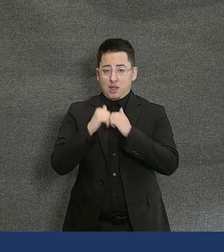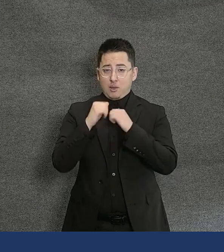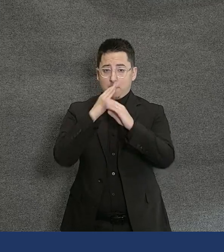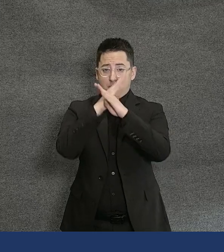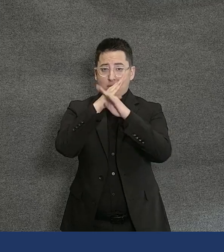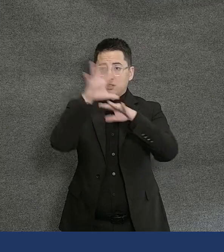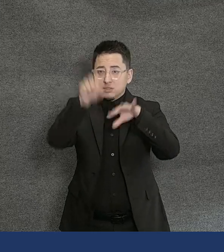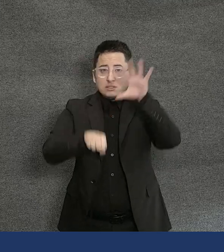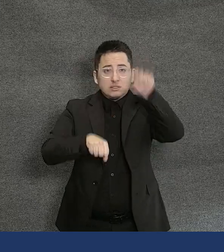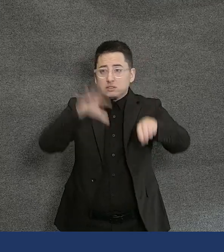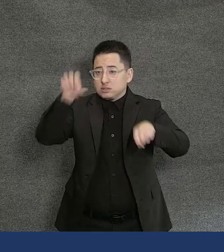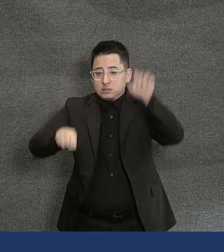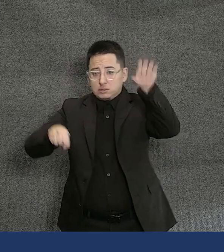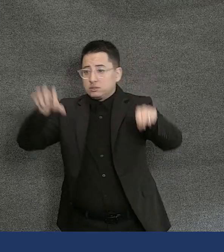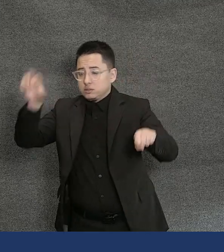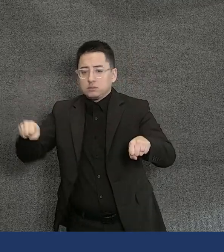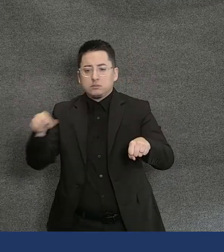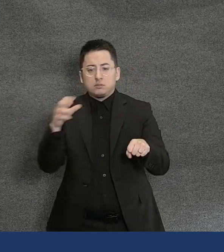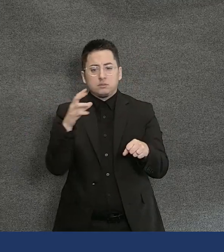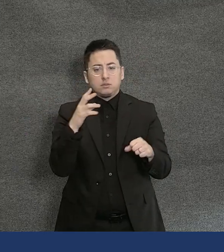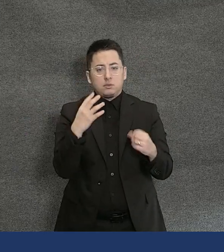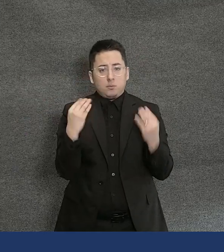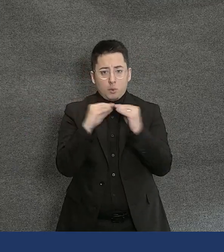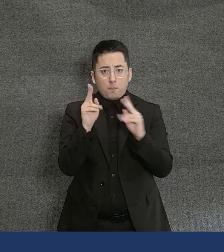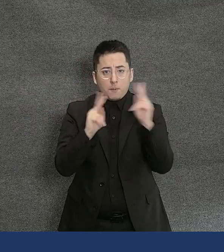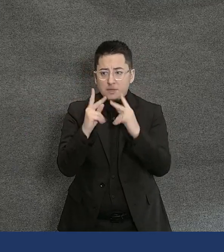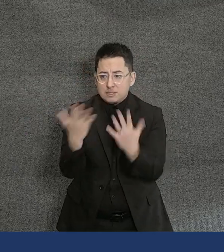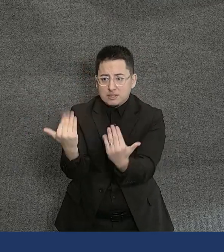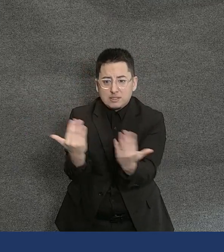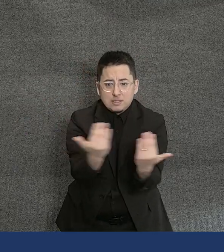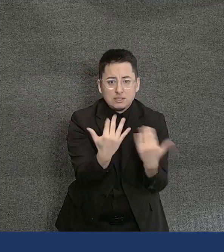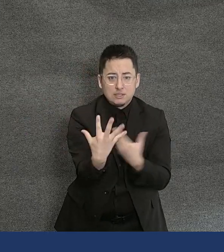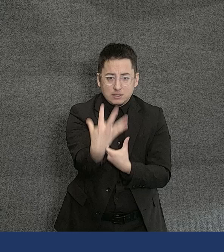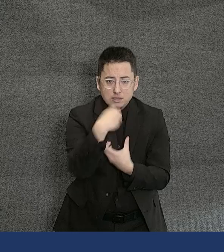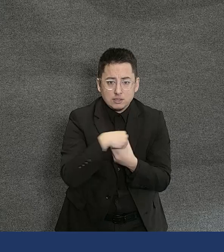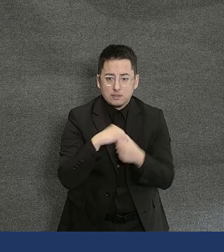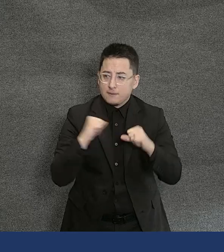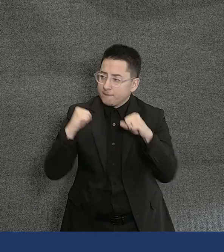that's the kind of things that we are looking at doing in the state of Minnesota.